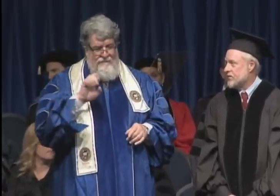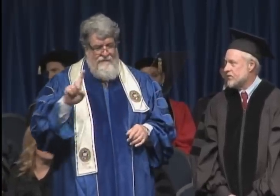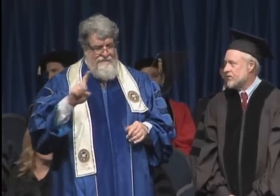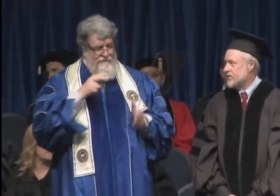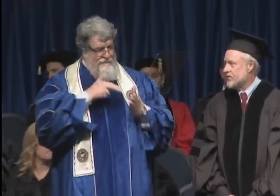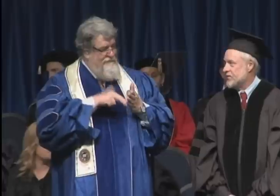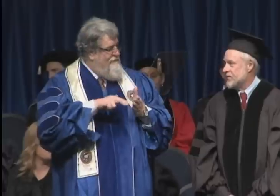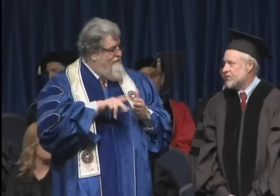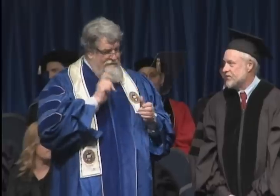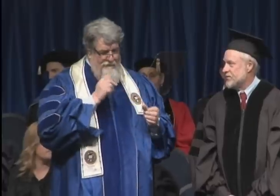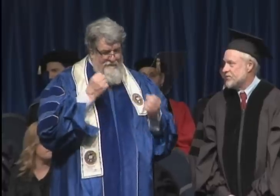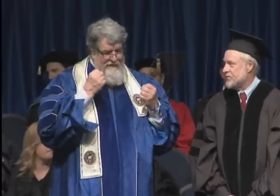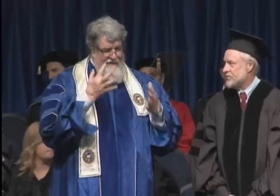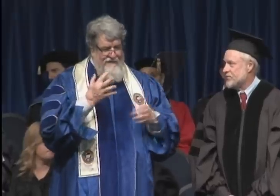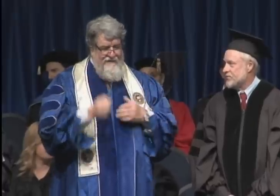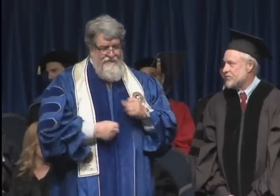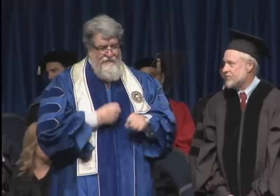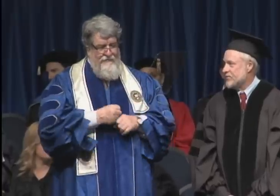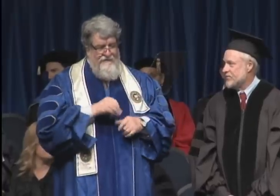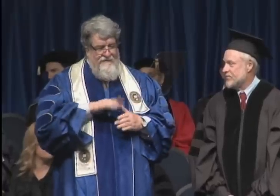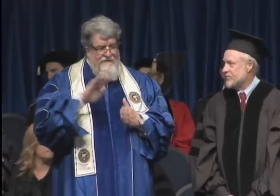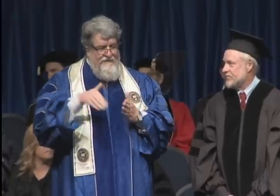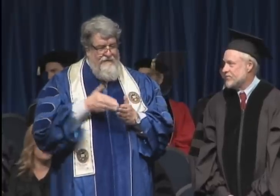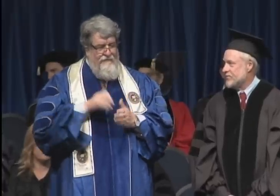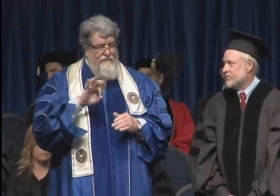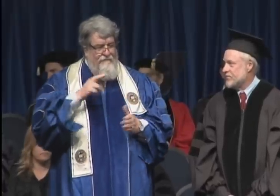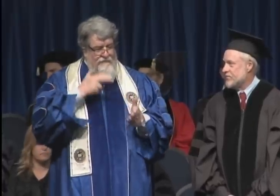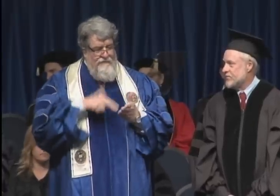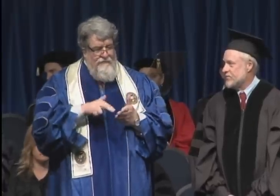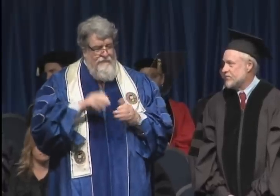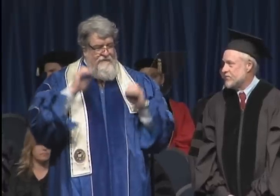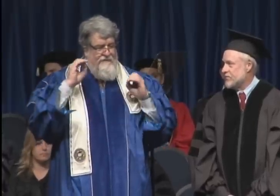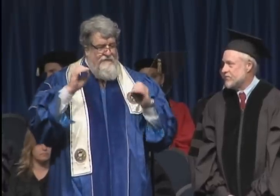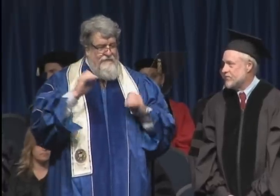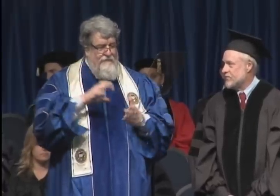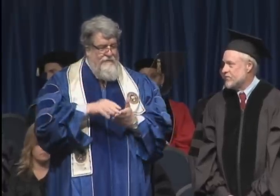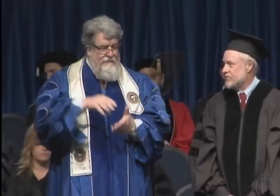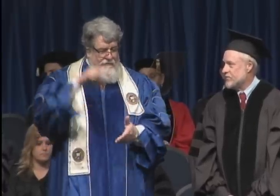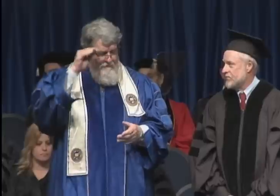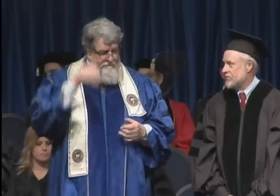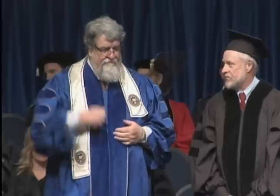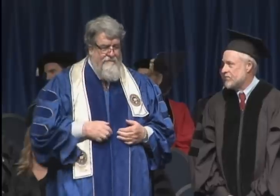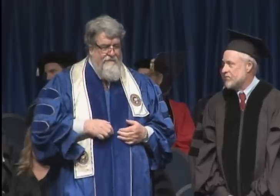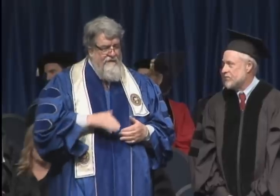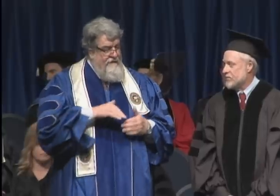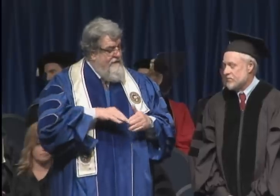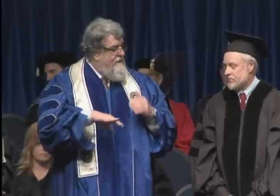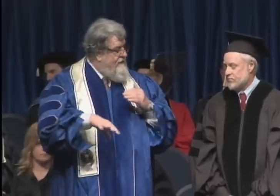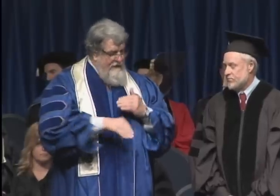in the Center of Research, Teaching, and Learning.